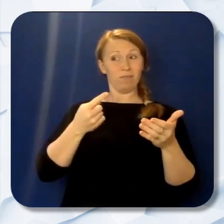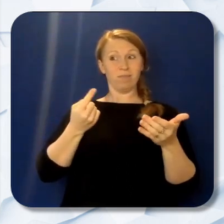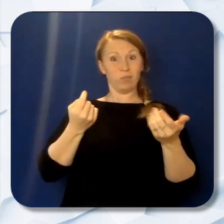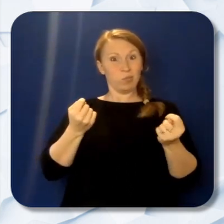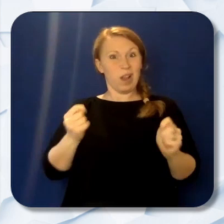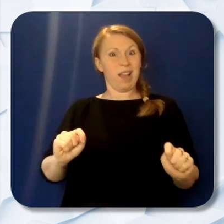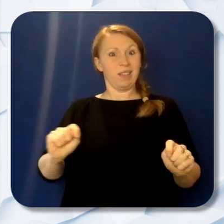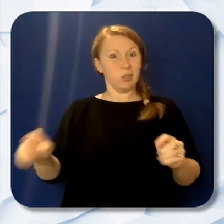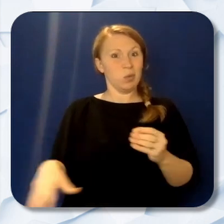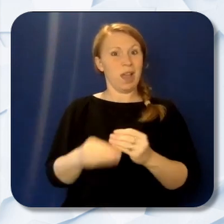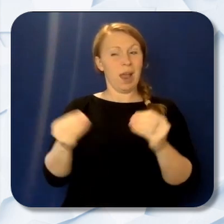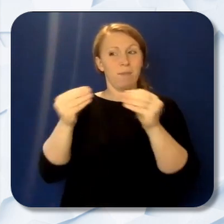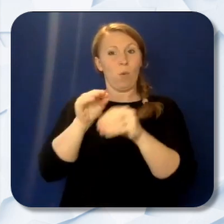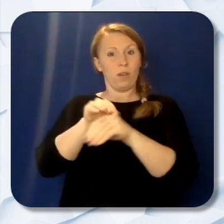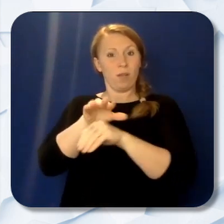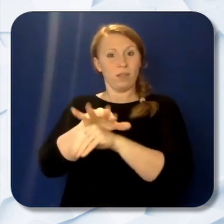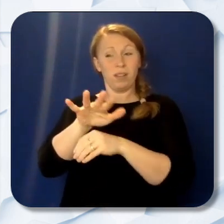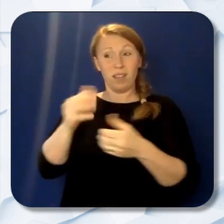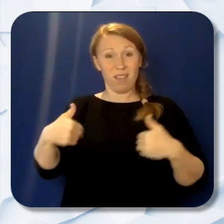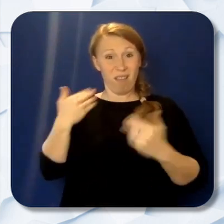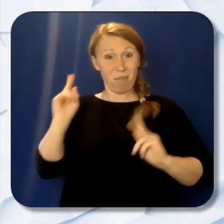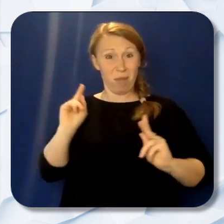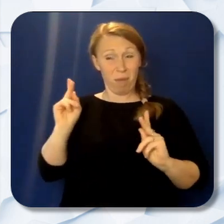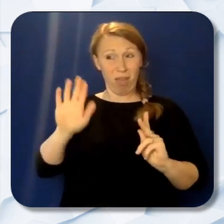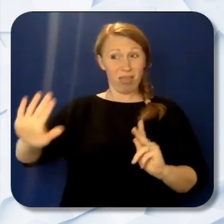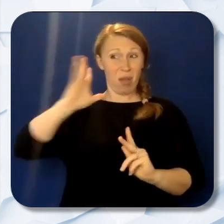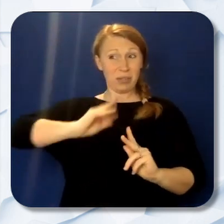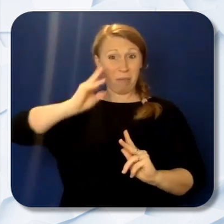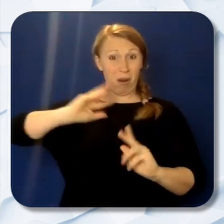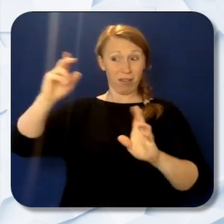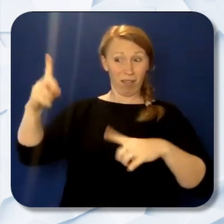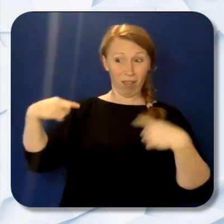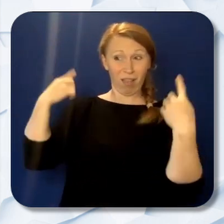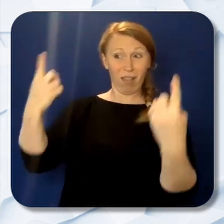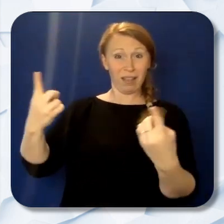much young people have been through uh, even just since the pandemic um, and so, if you didn't know